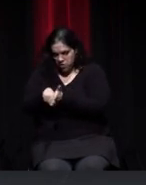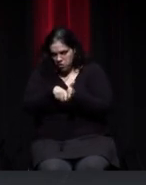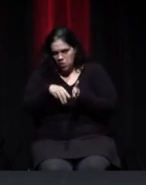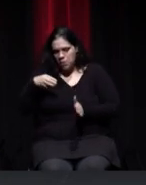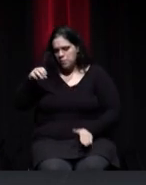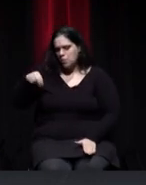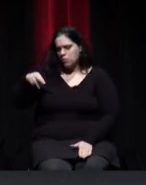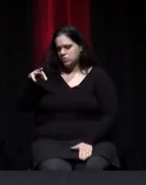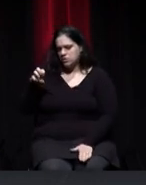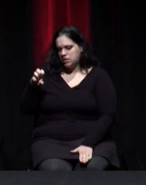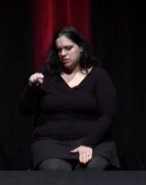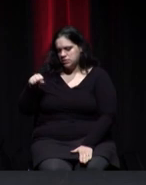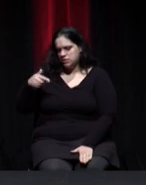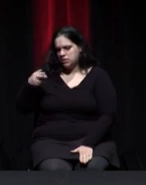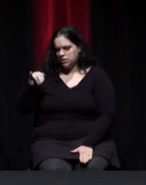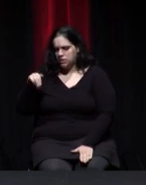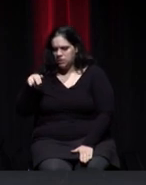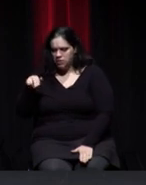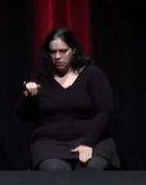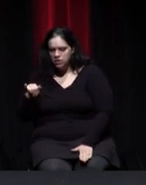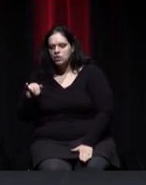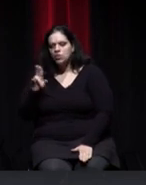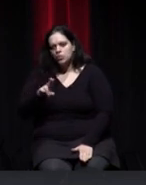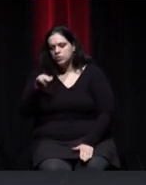using terms such as network,